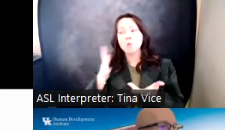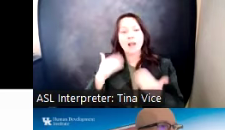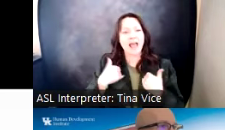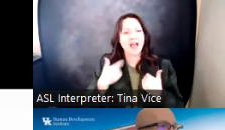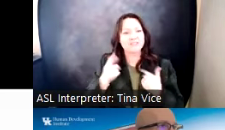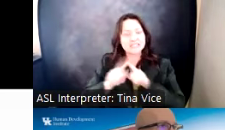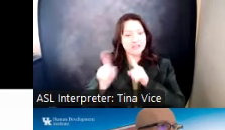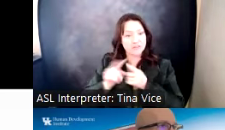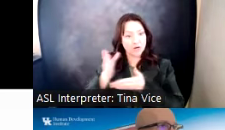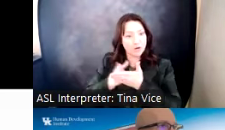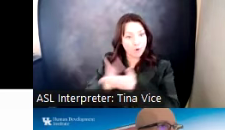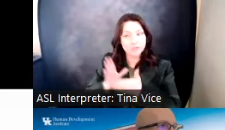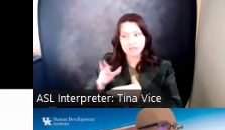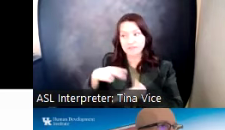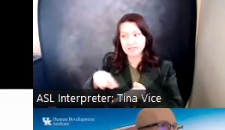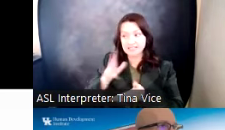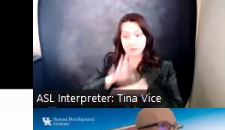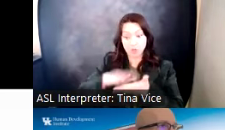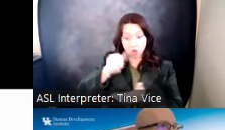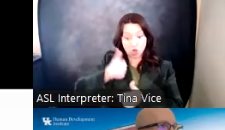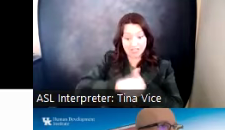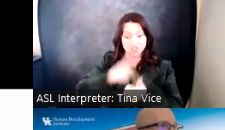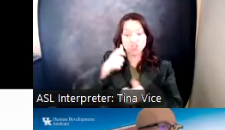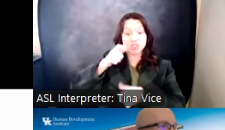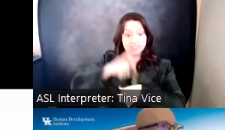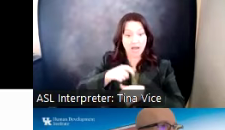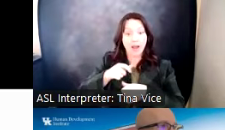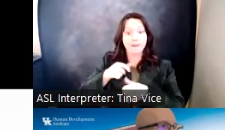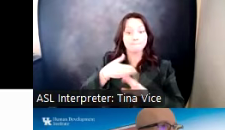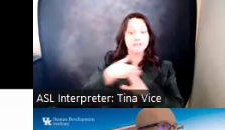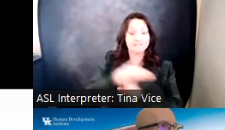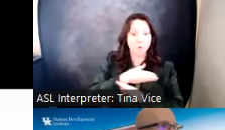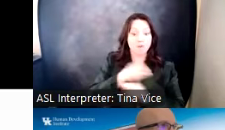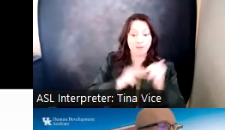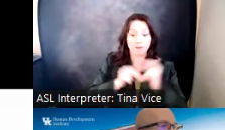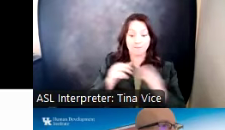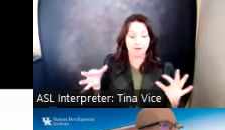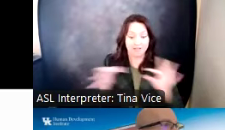learned each time before actually building it and putting it together into a full dance. And then same thing with